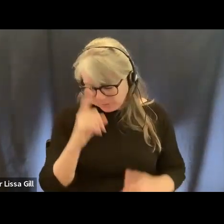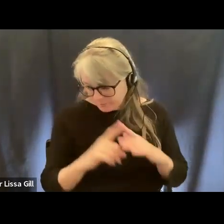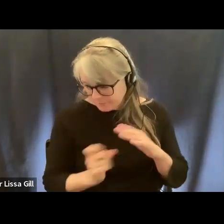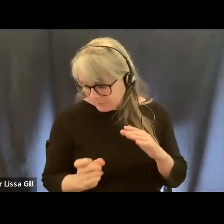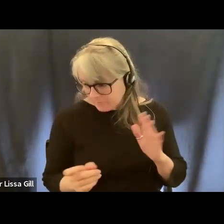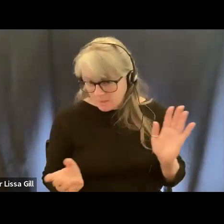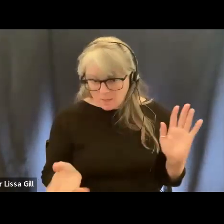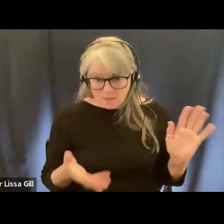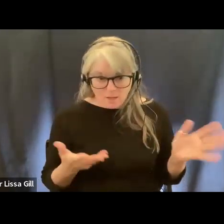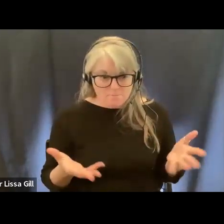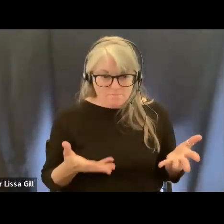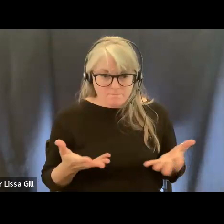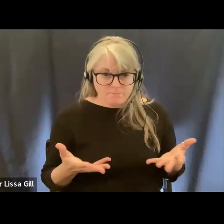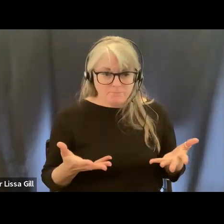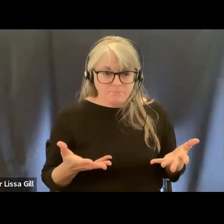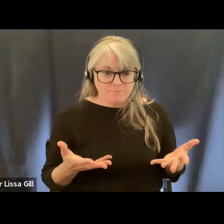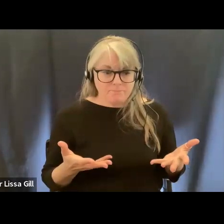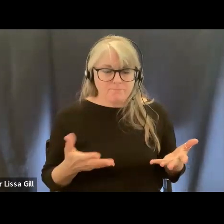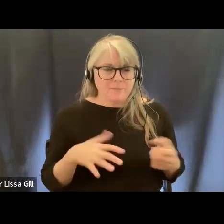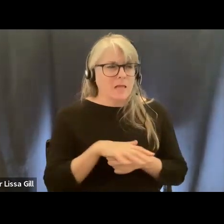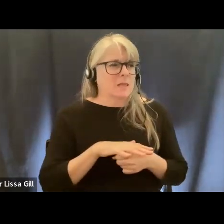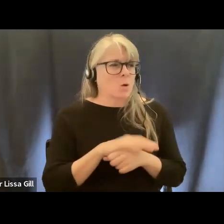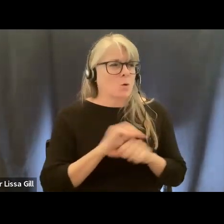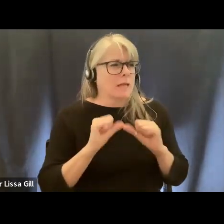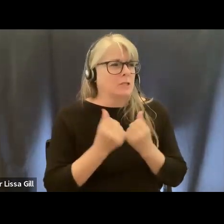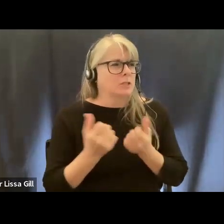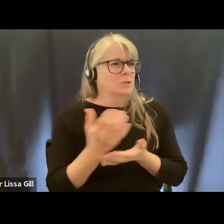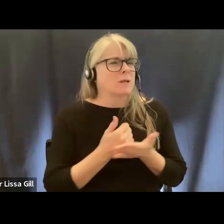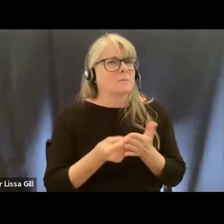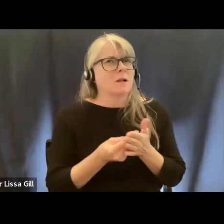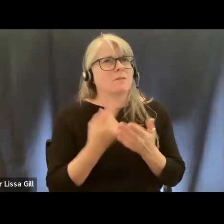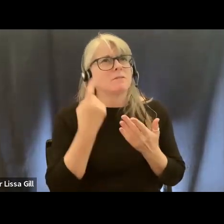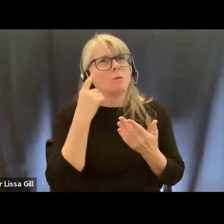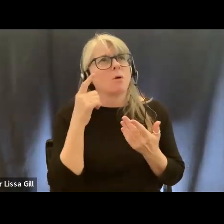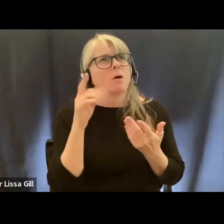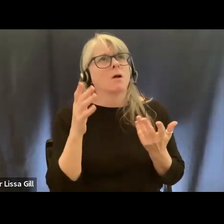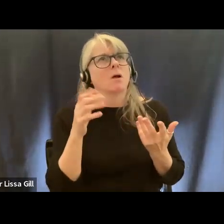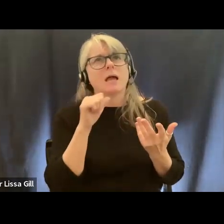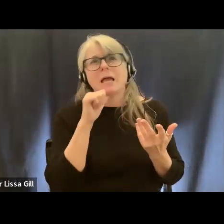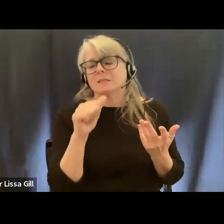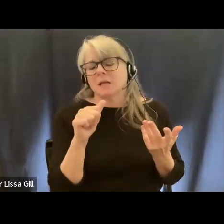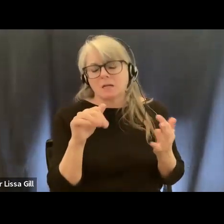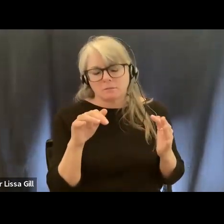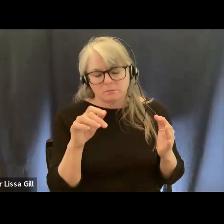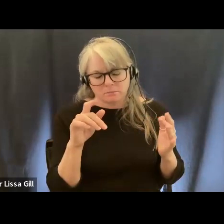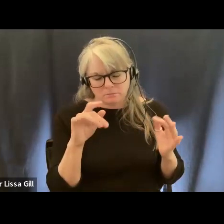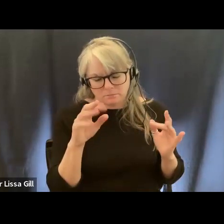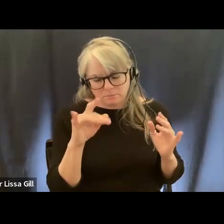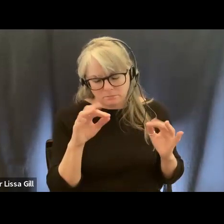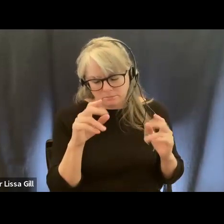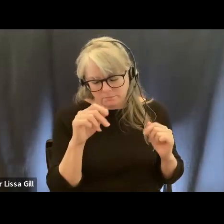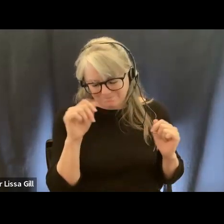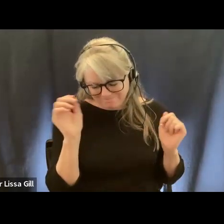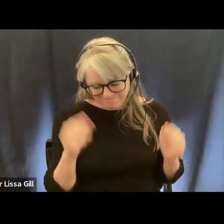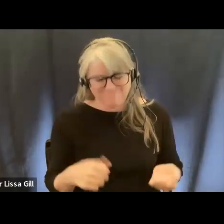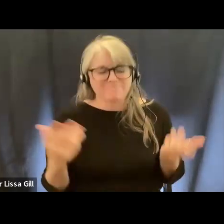Our local agency that raises money for ours. It's not TARK. It's Oh my goodness, I just went blank.